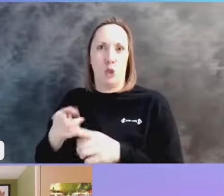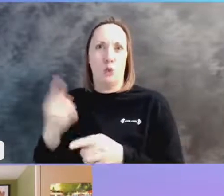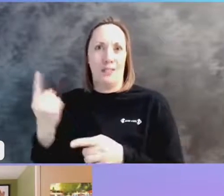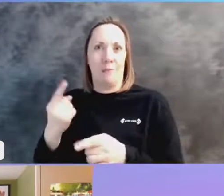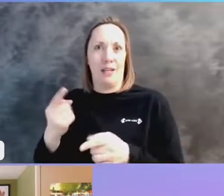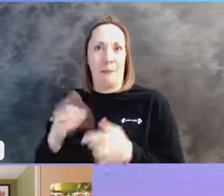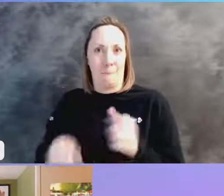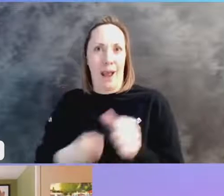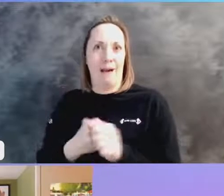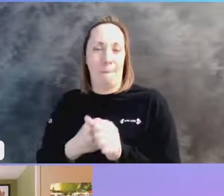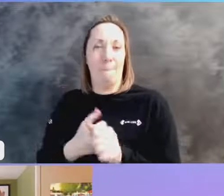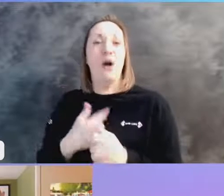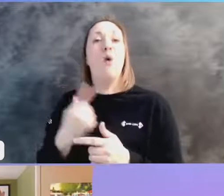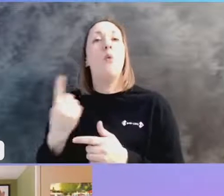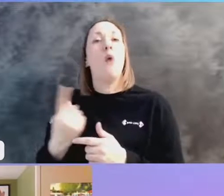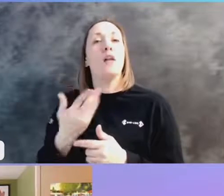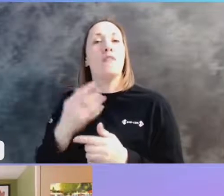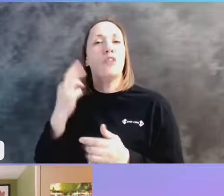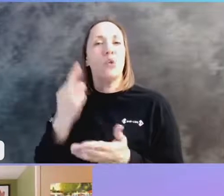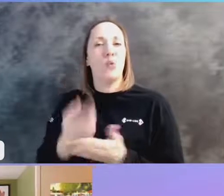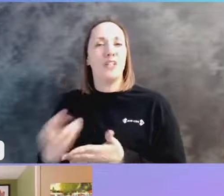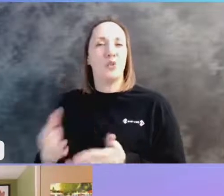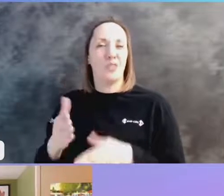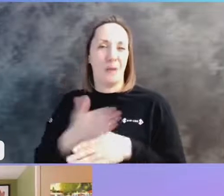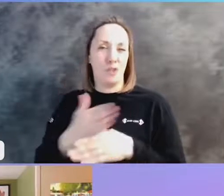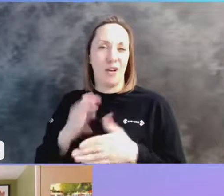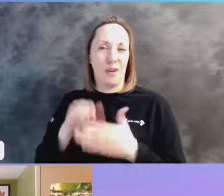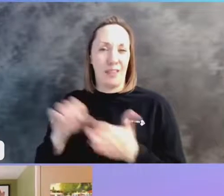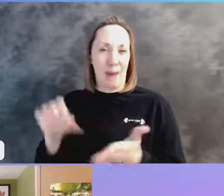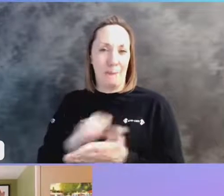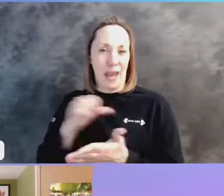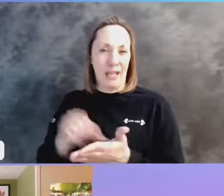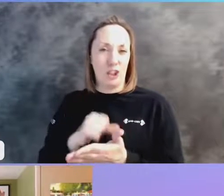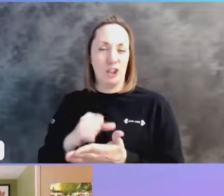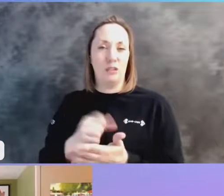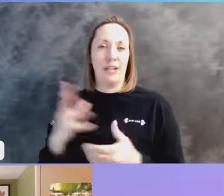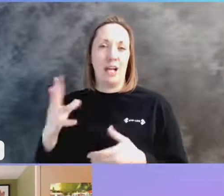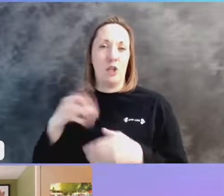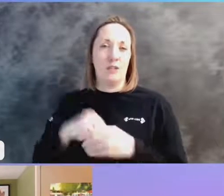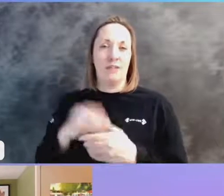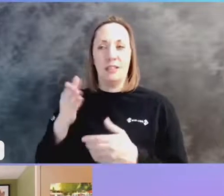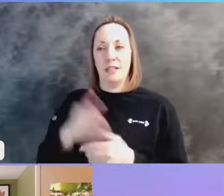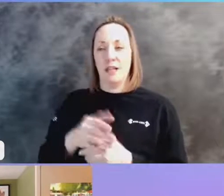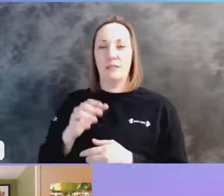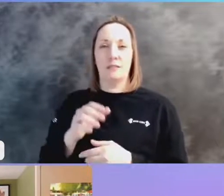ahead of time so that you have things to pivot to. That's really what that's more important here. Again, one of